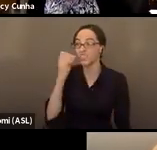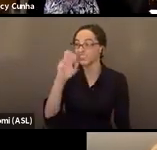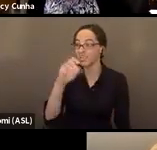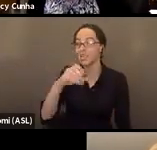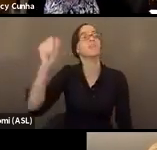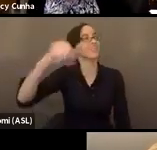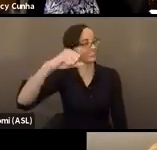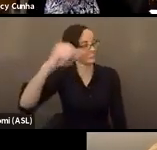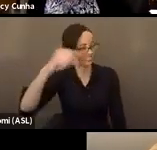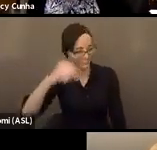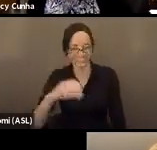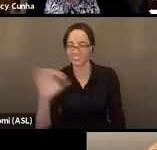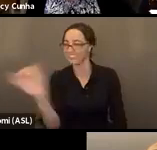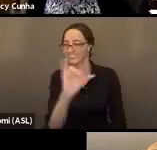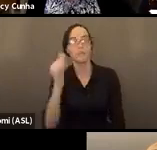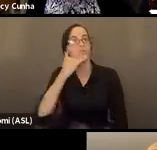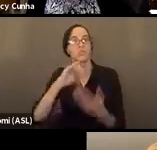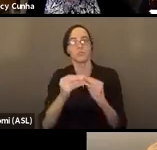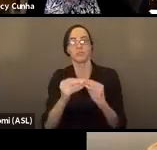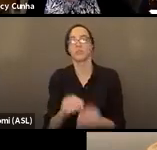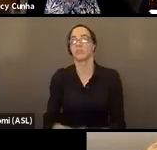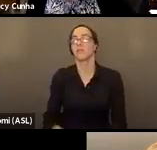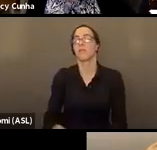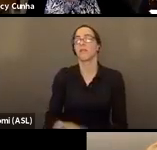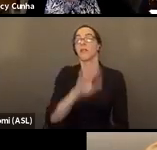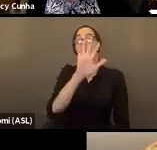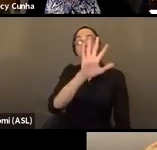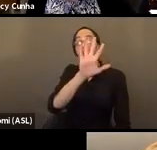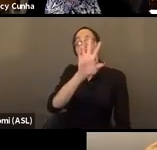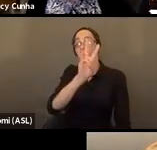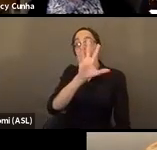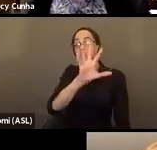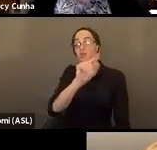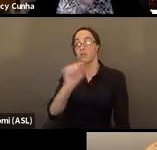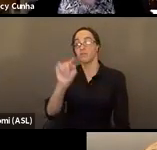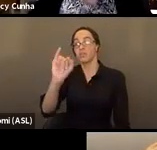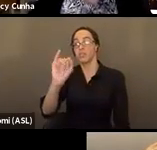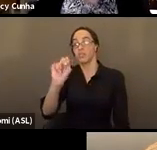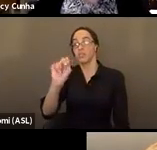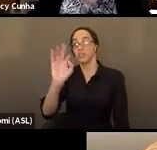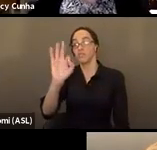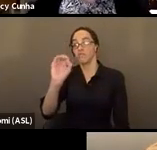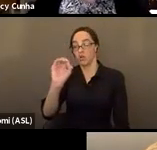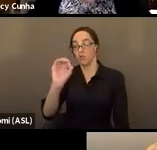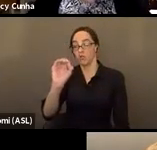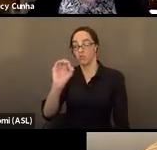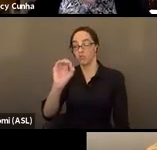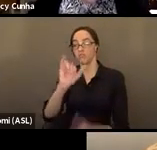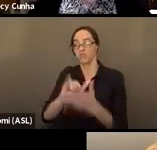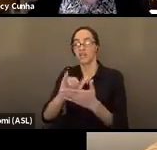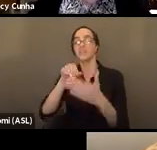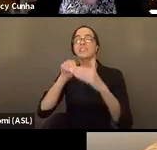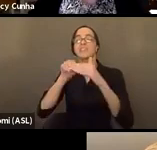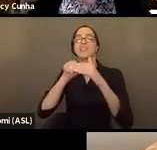okay the 565 info is the gateway for many of those programs so depending on what somebody may need